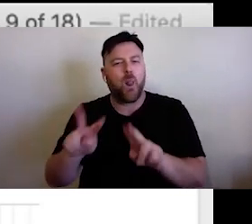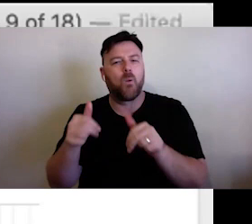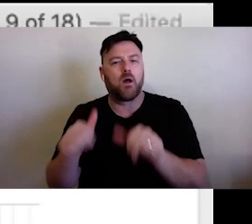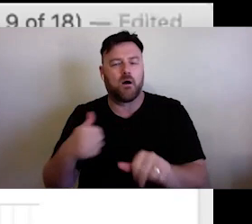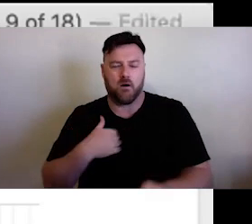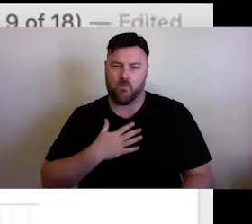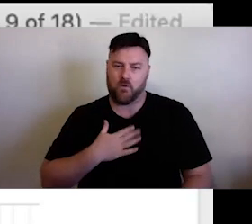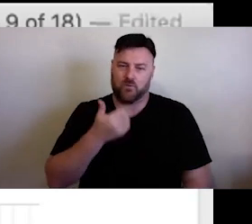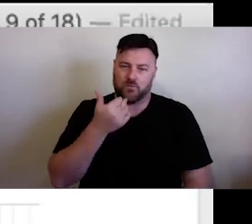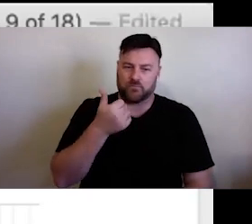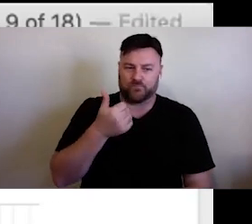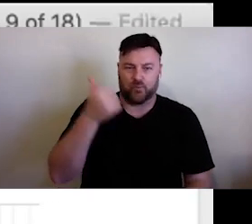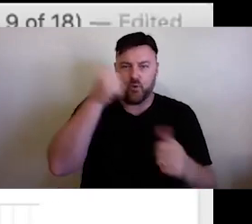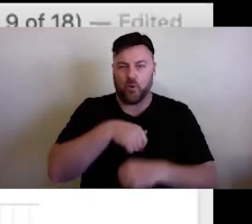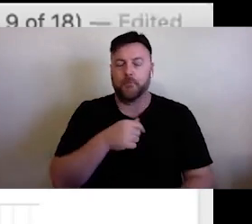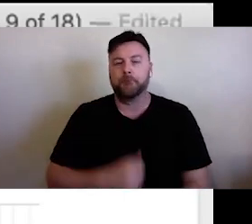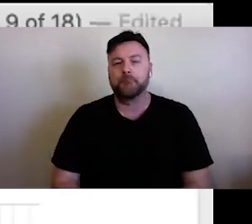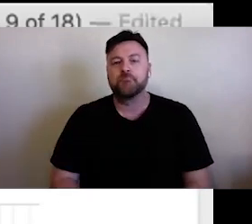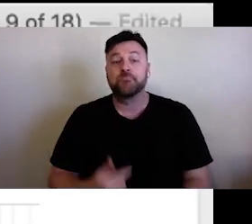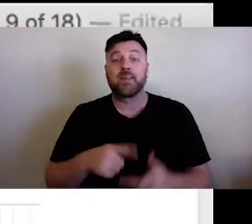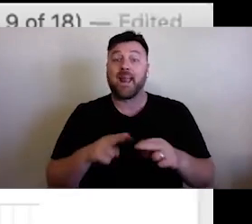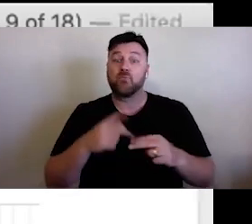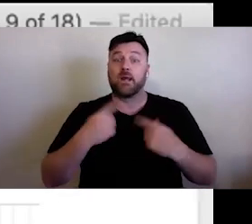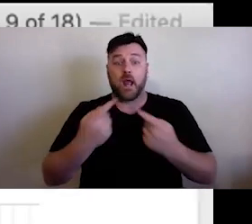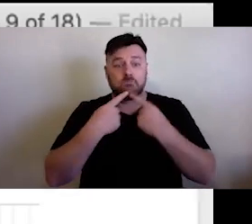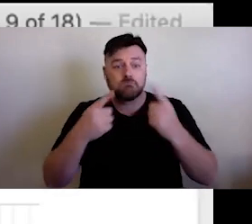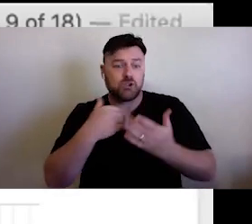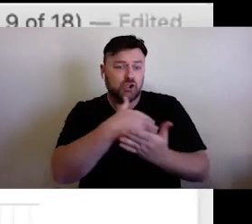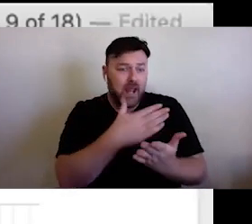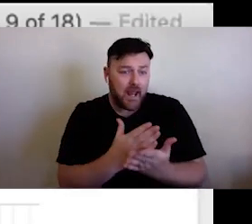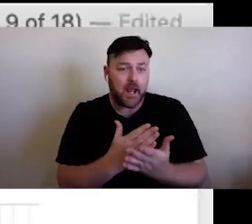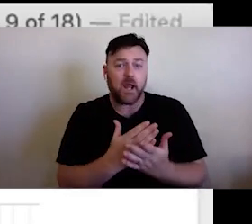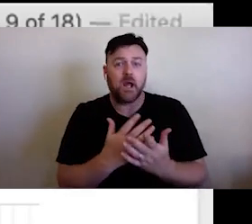learning online, the better it will be for all of us in the sector ask